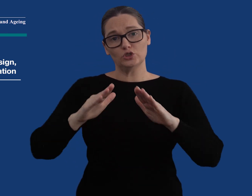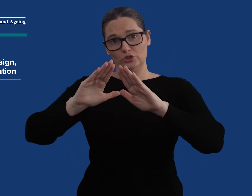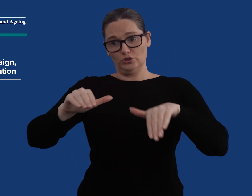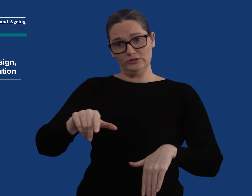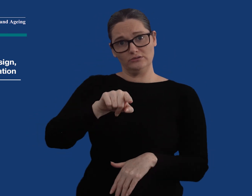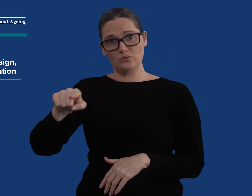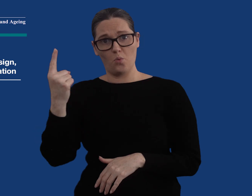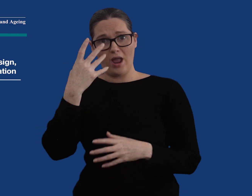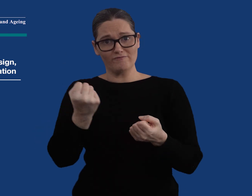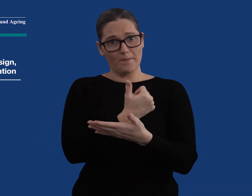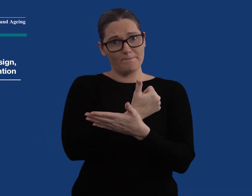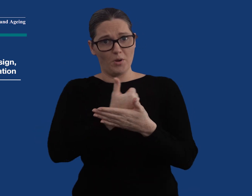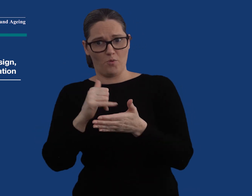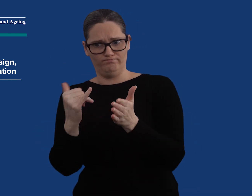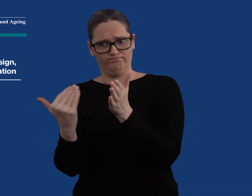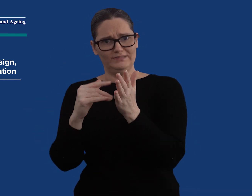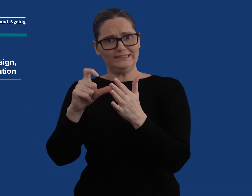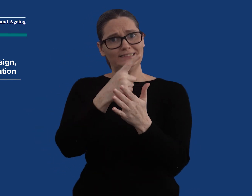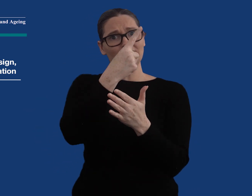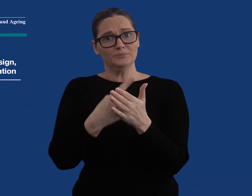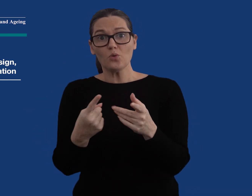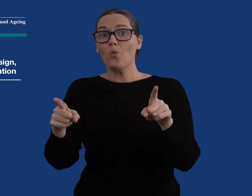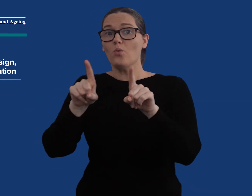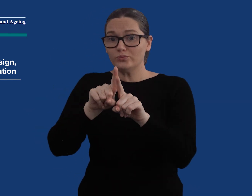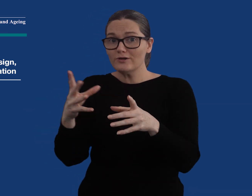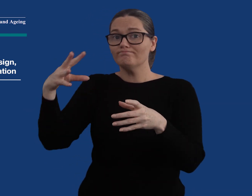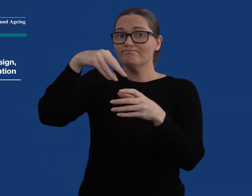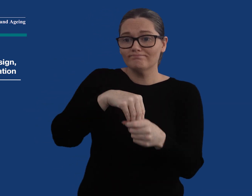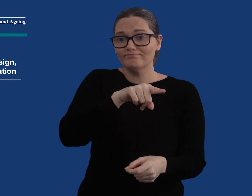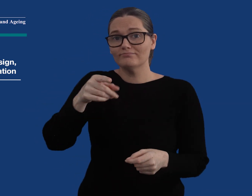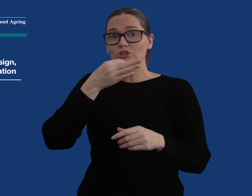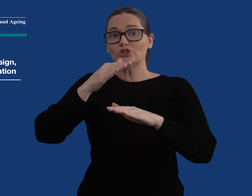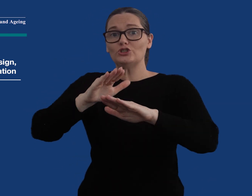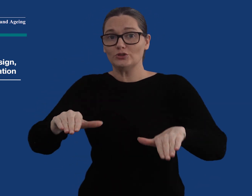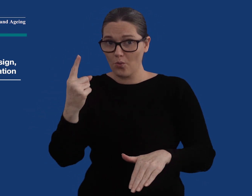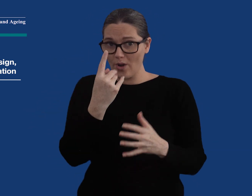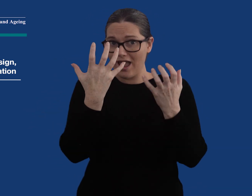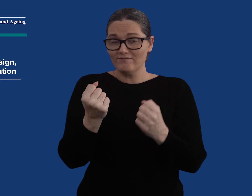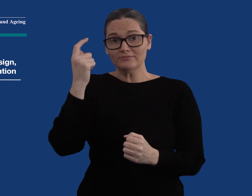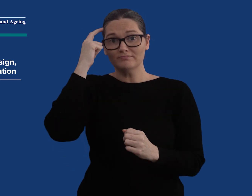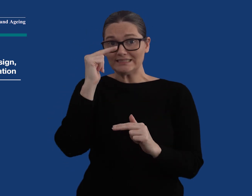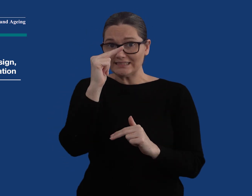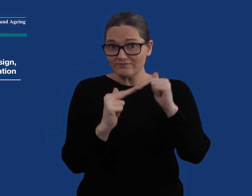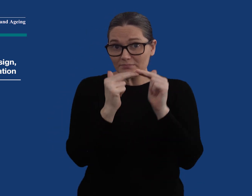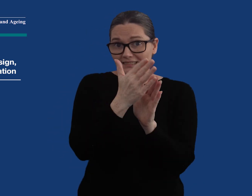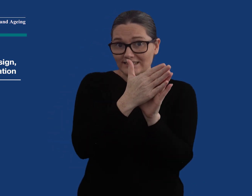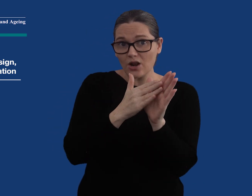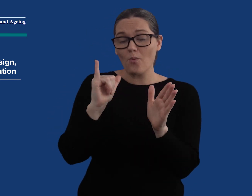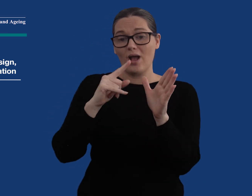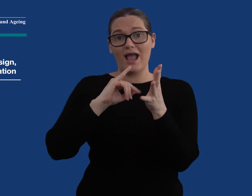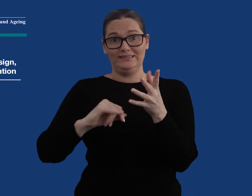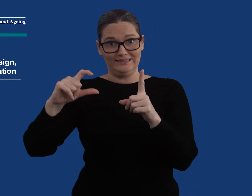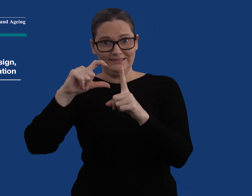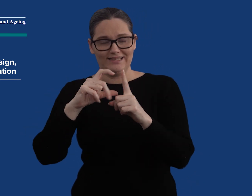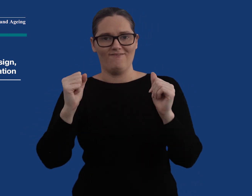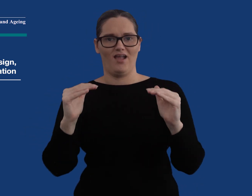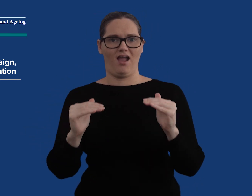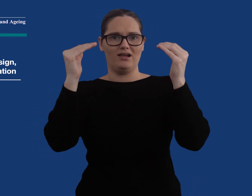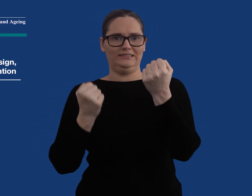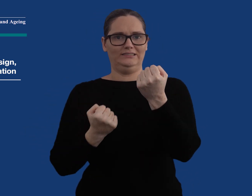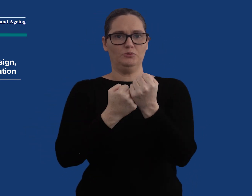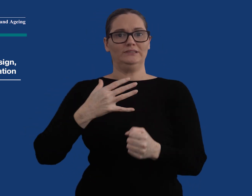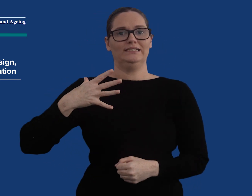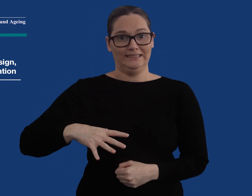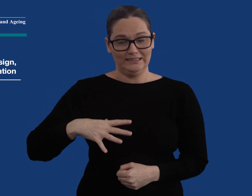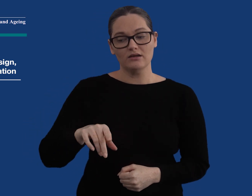Children with permanent and significant disability, including those with developmental delay and/or autism with high support needs,